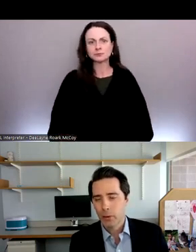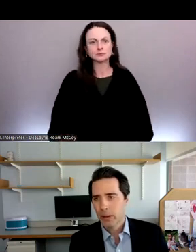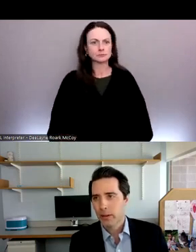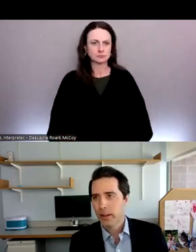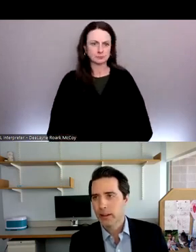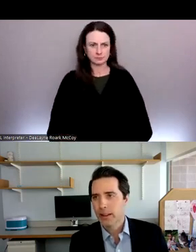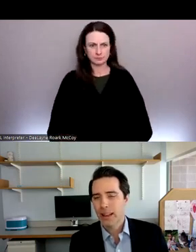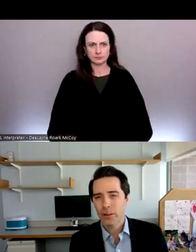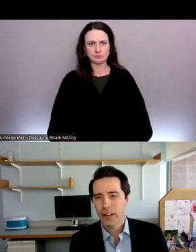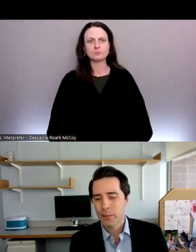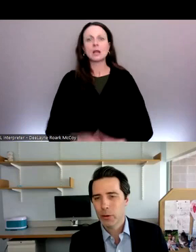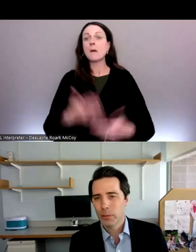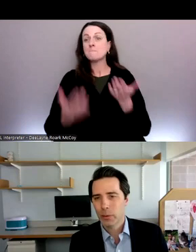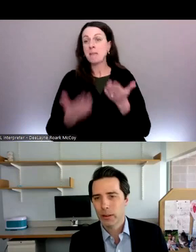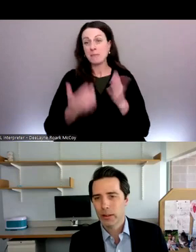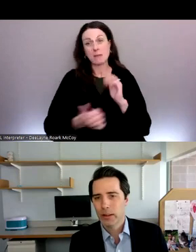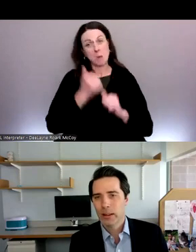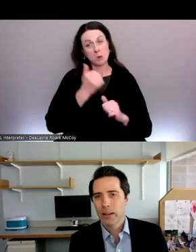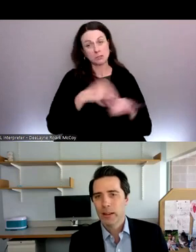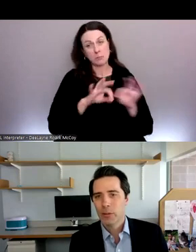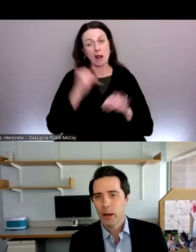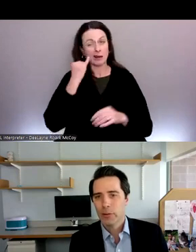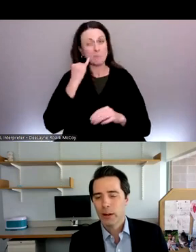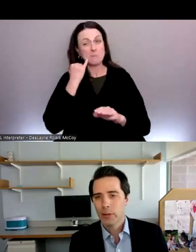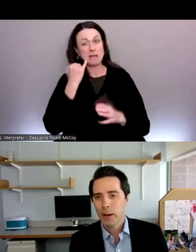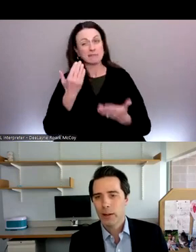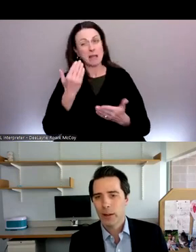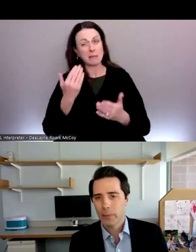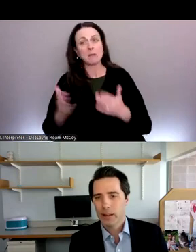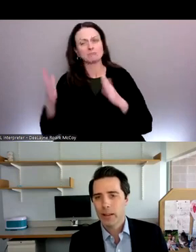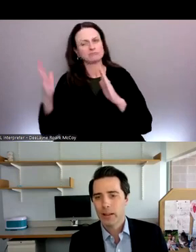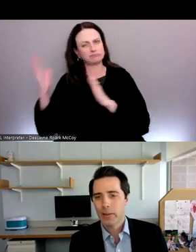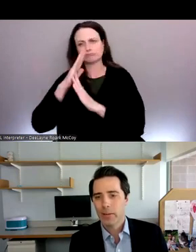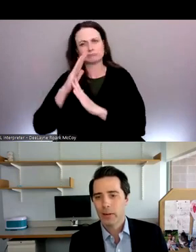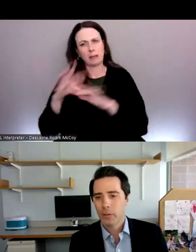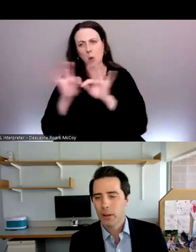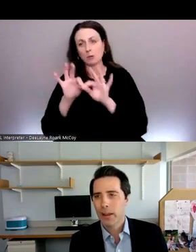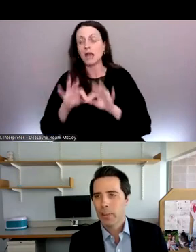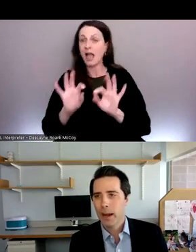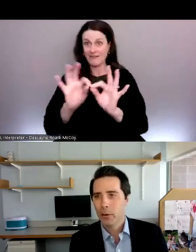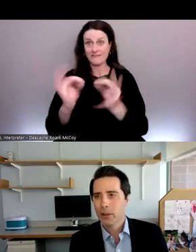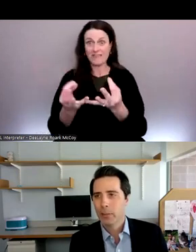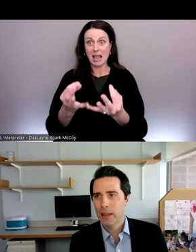important things if not the most important thing is what I find for my